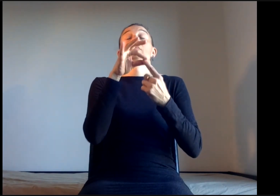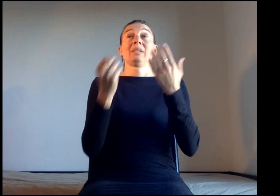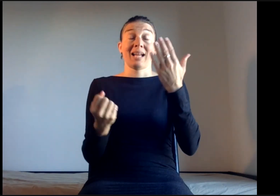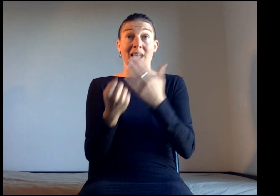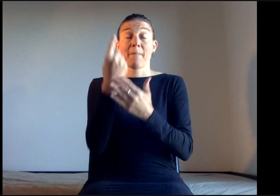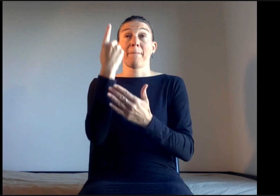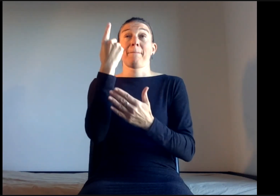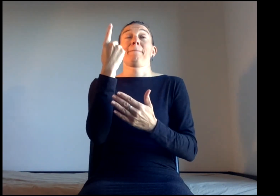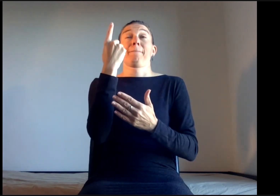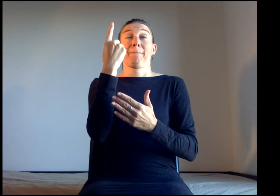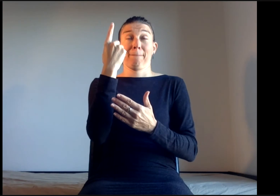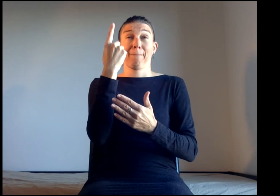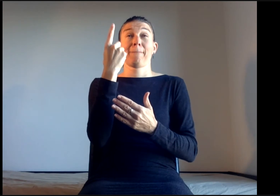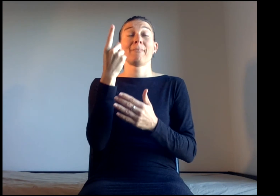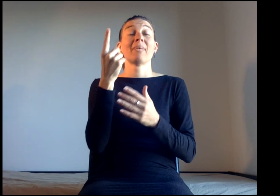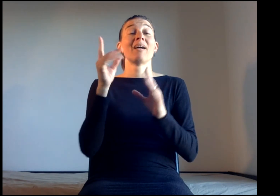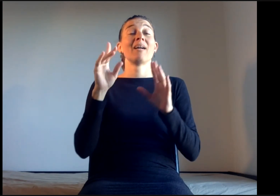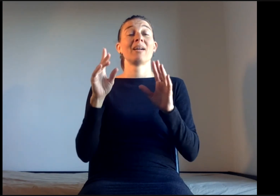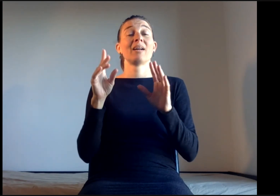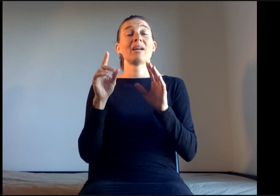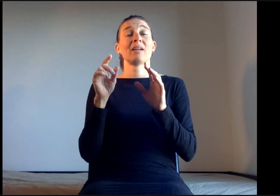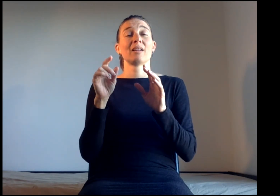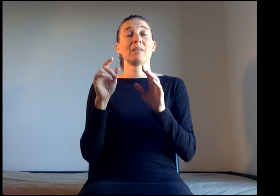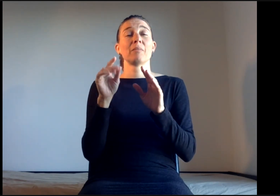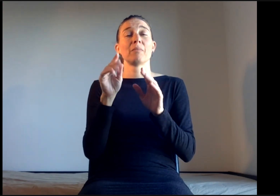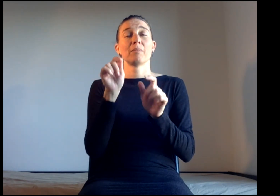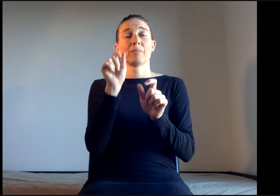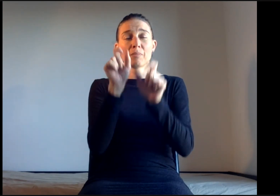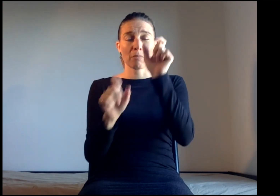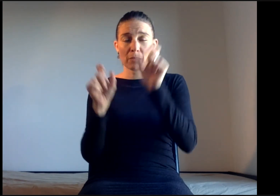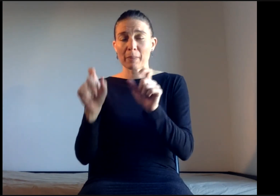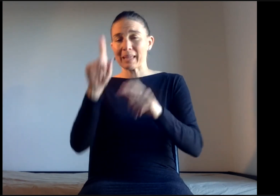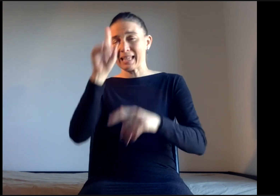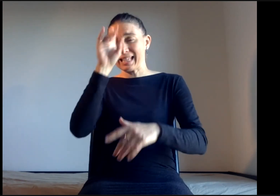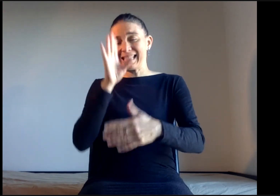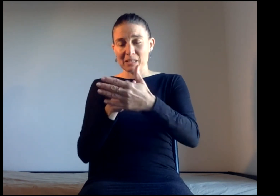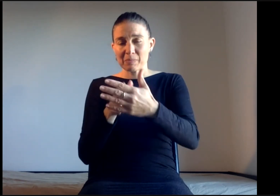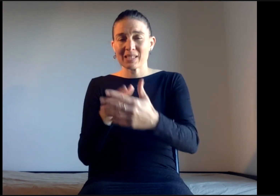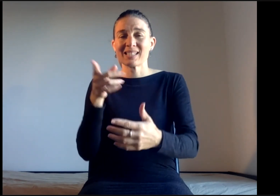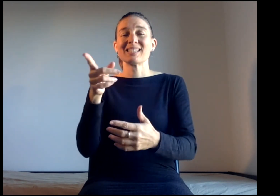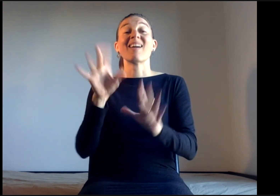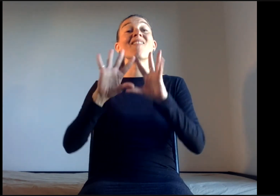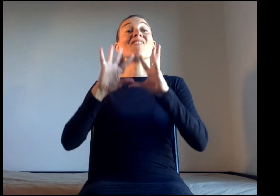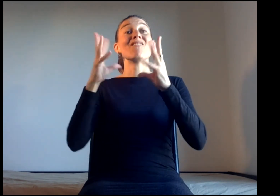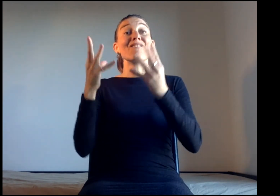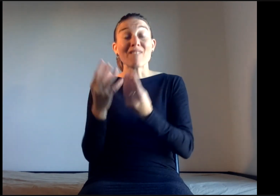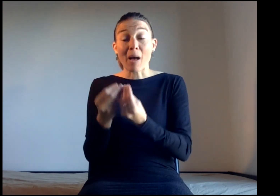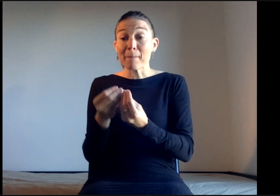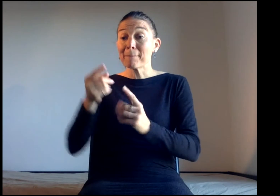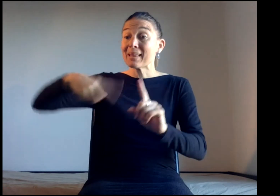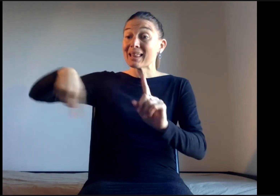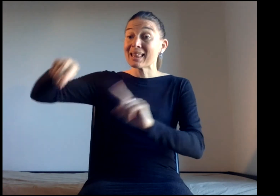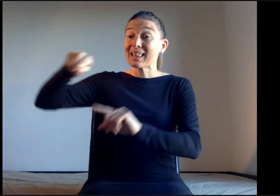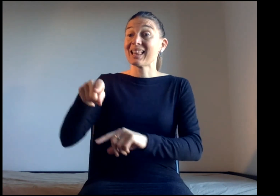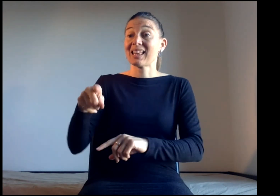to provide everything on their own. Nor is there anything new about residential,